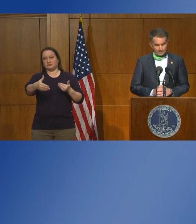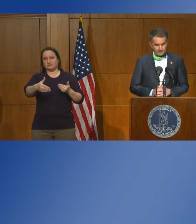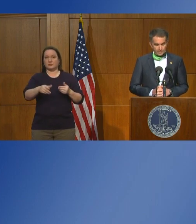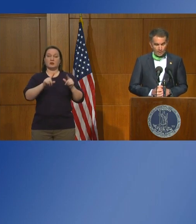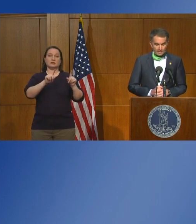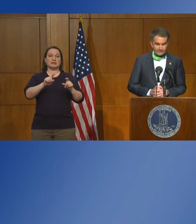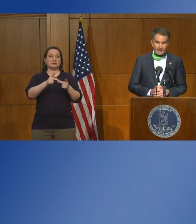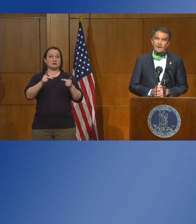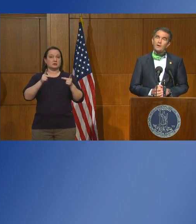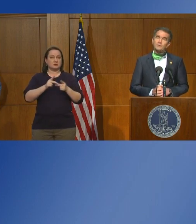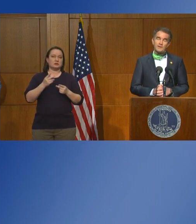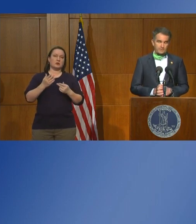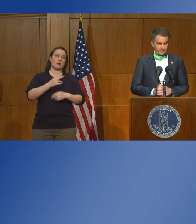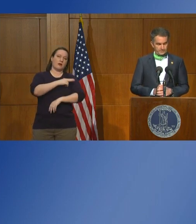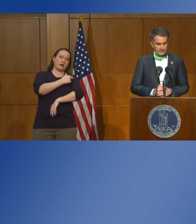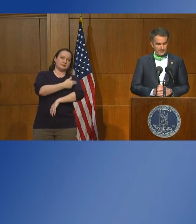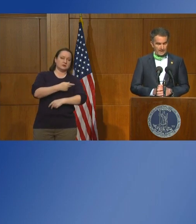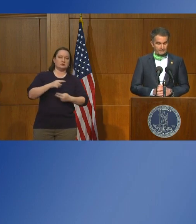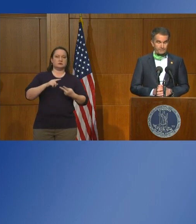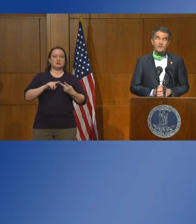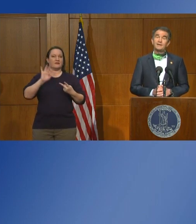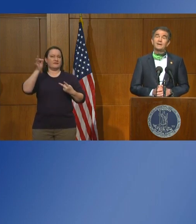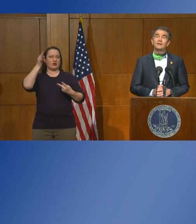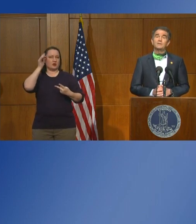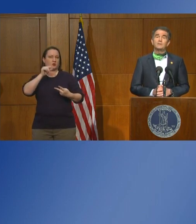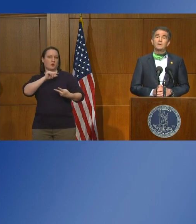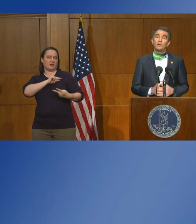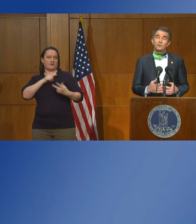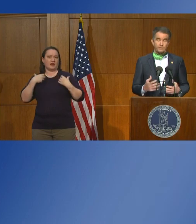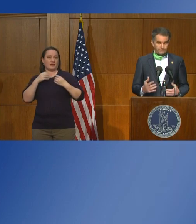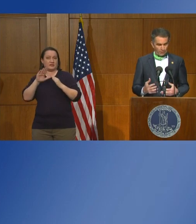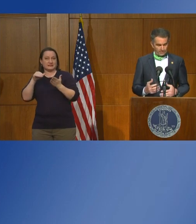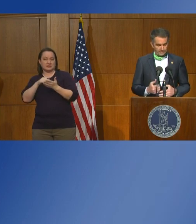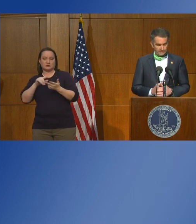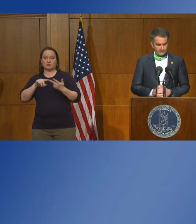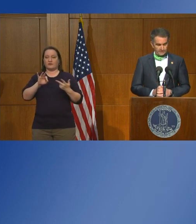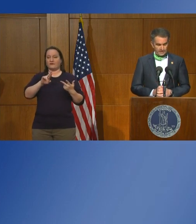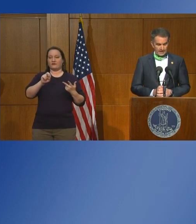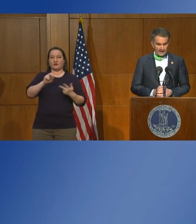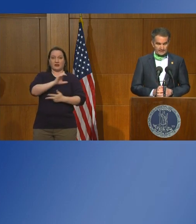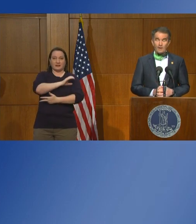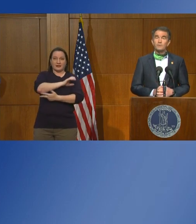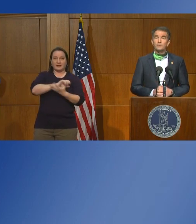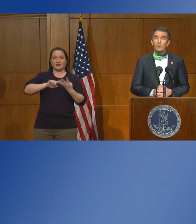THESE TESTING SITES RANGE FROM HOSPITALS TO FEDERALLY